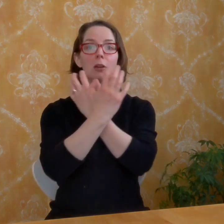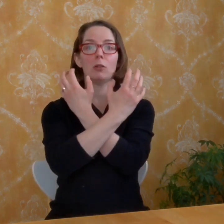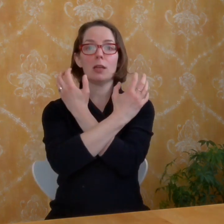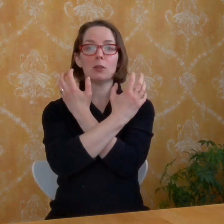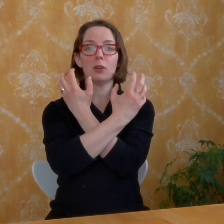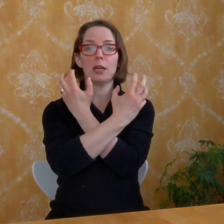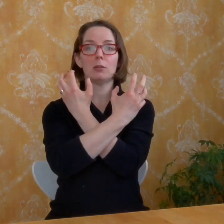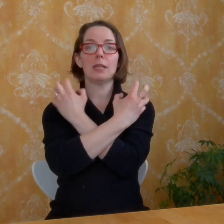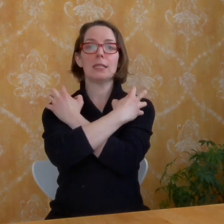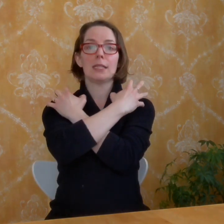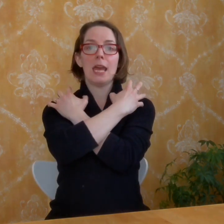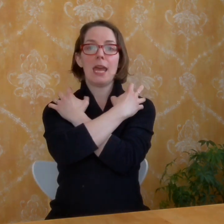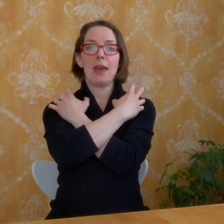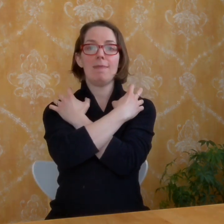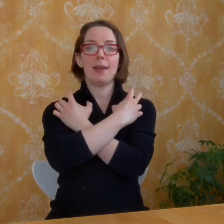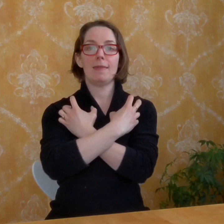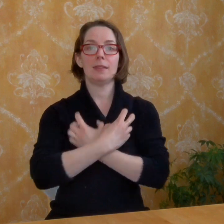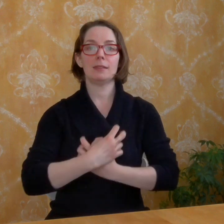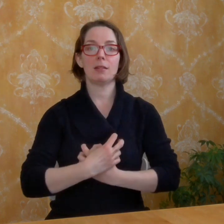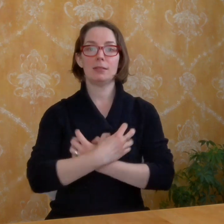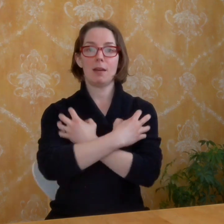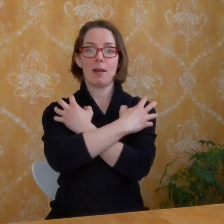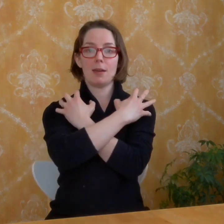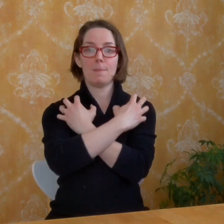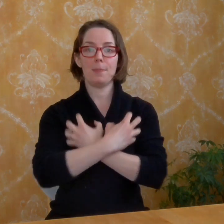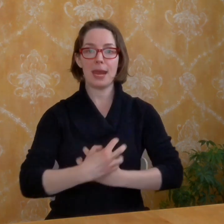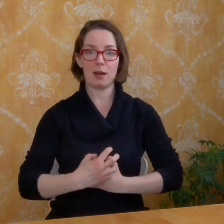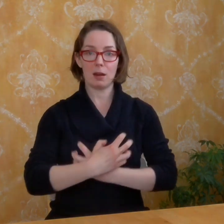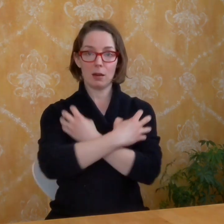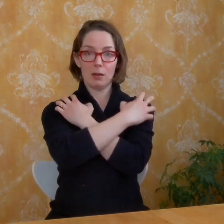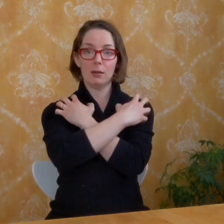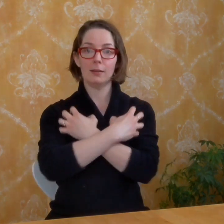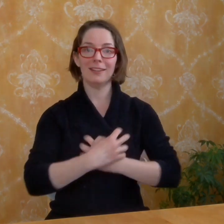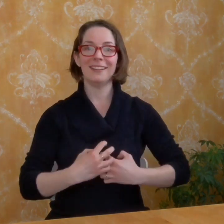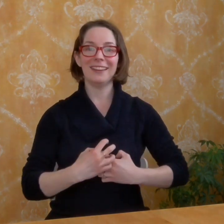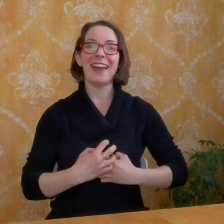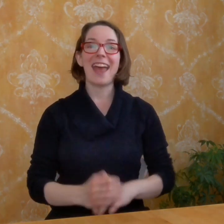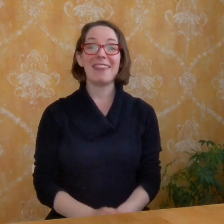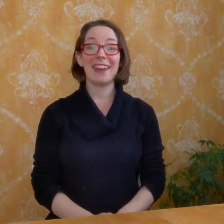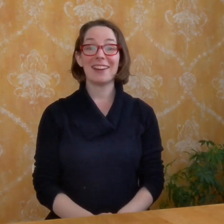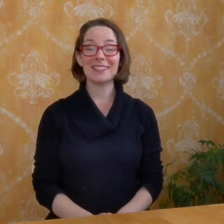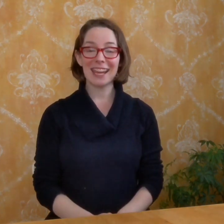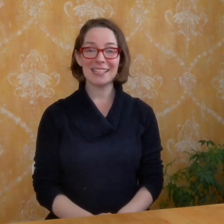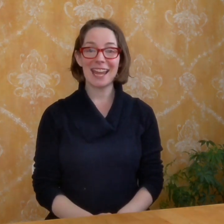and cross over at your wrists and then this is our sign, bear. And then our second sign